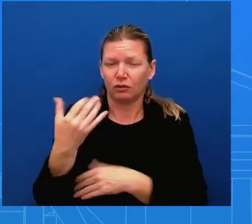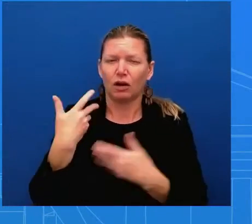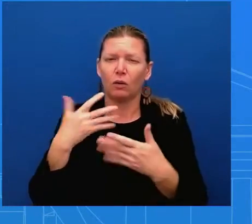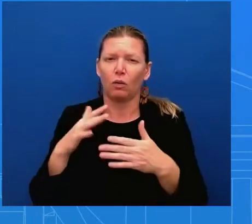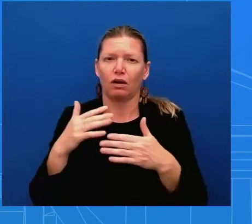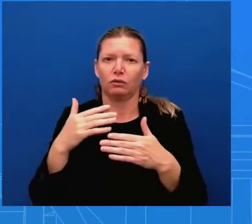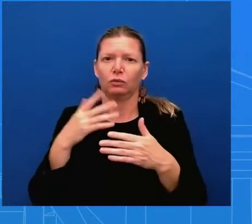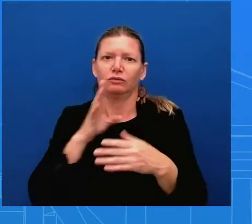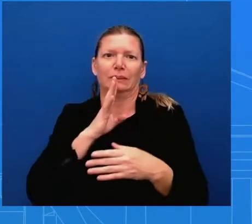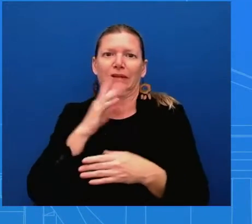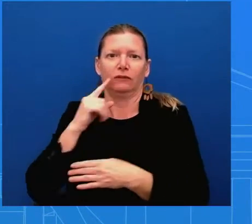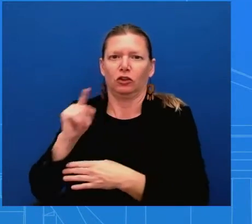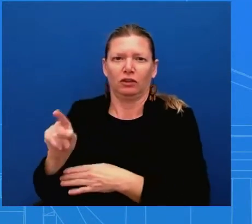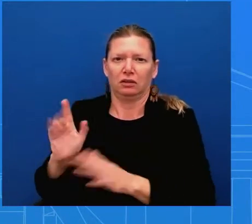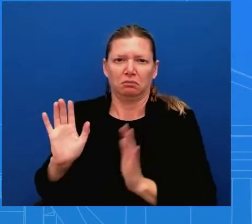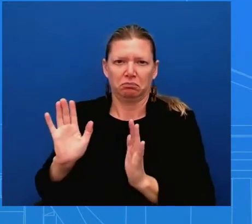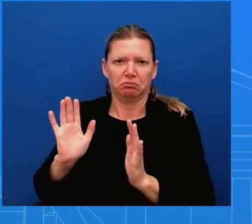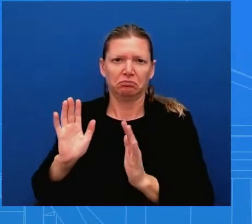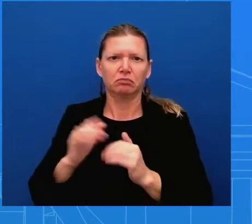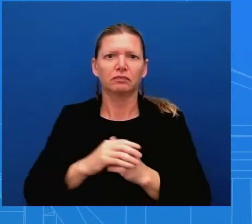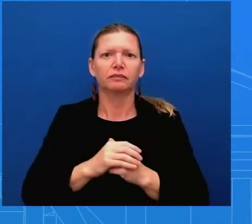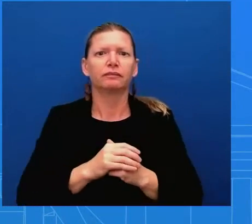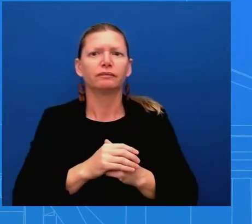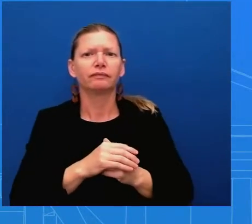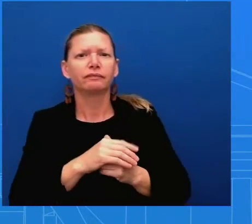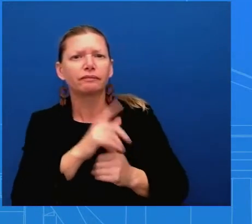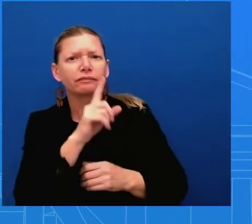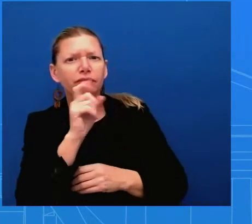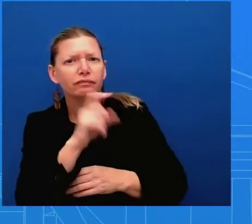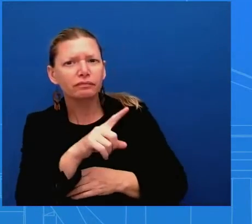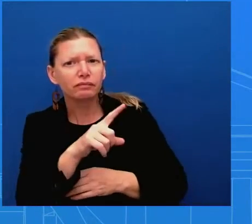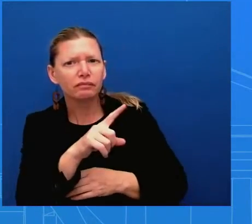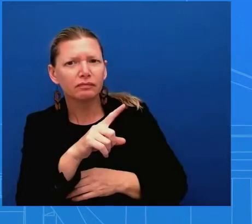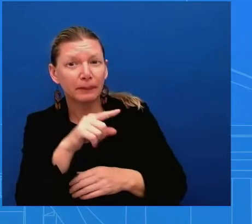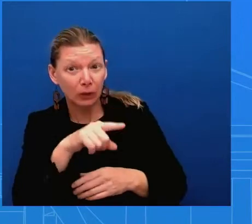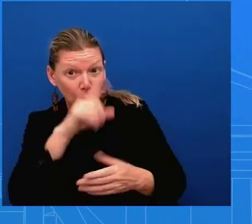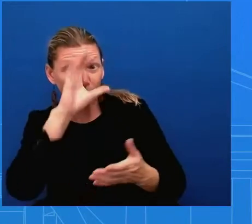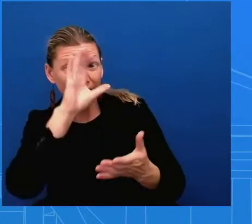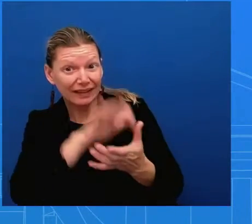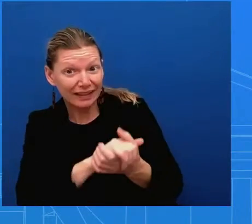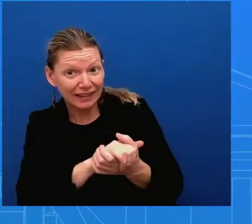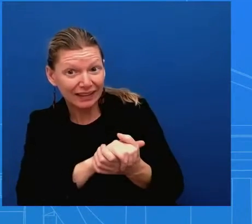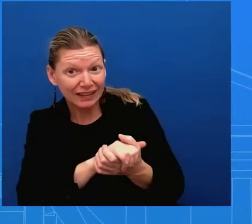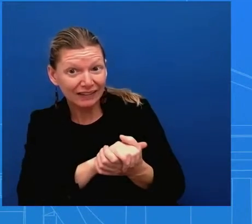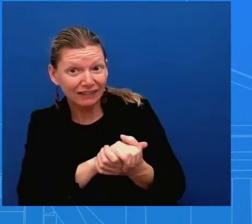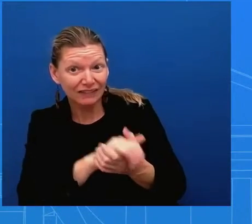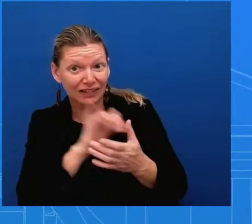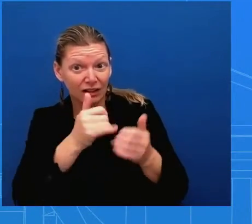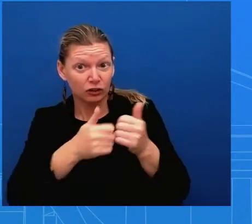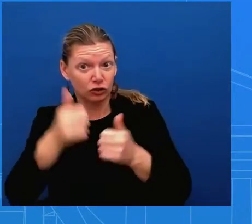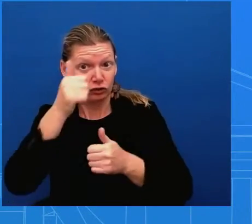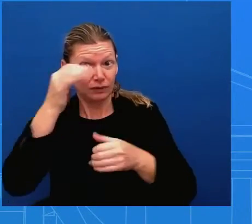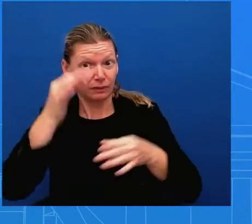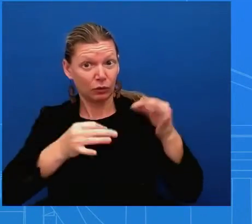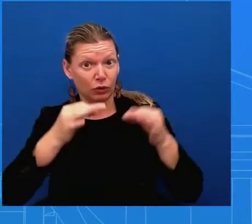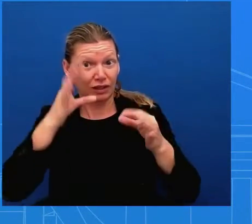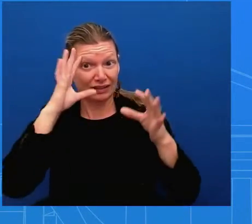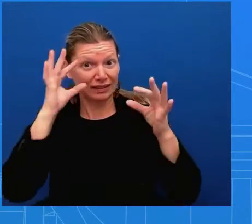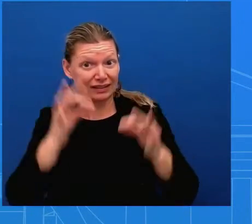Board, this historic integrate -- this historic ruling that integrates schools, and we are actually seeing the segregation of schools